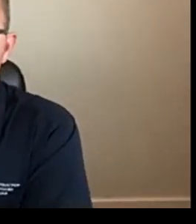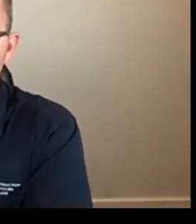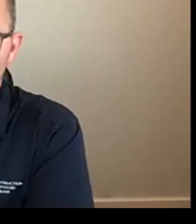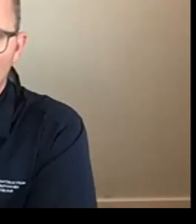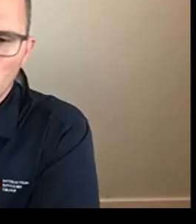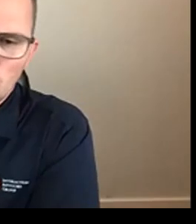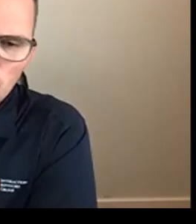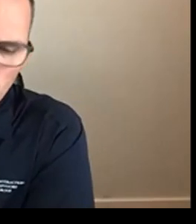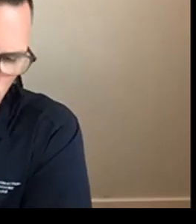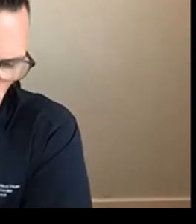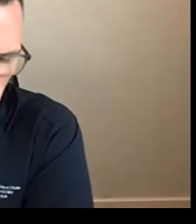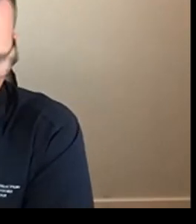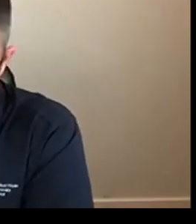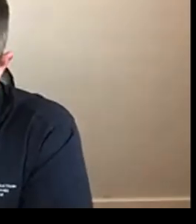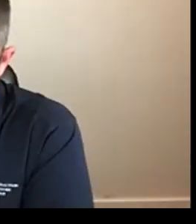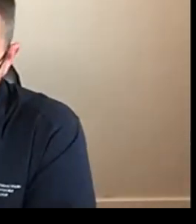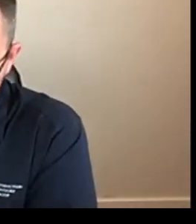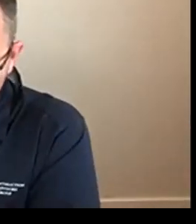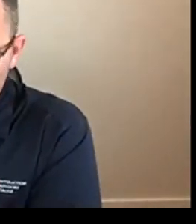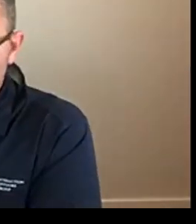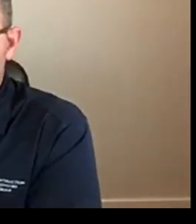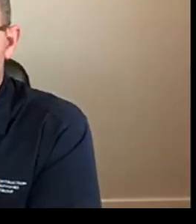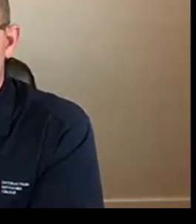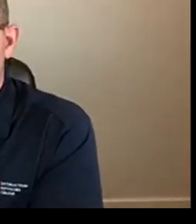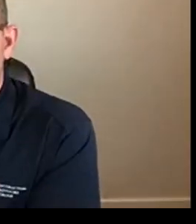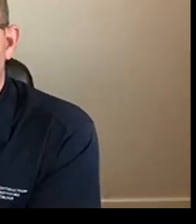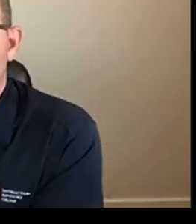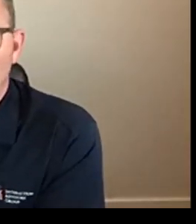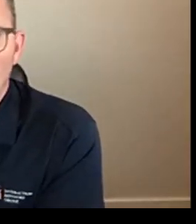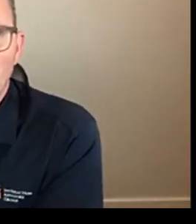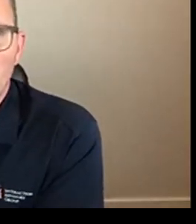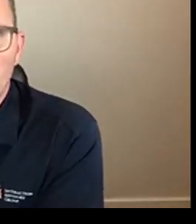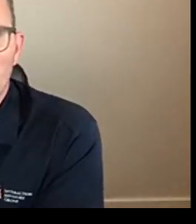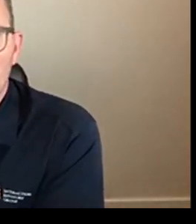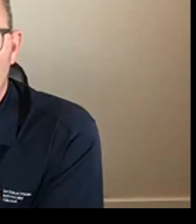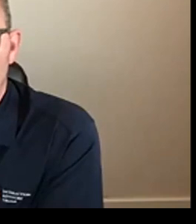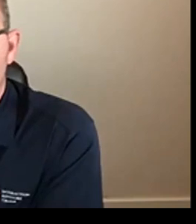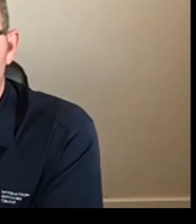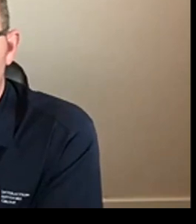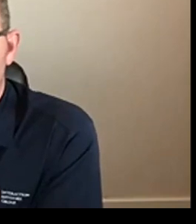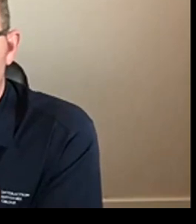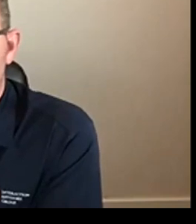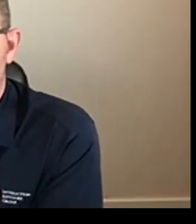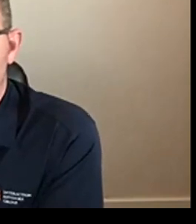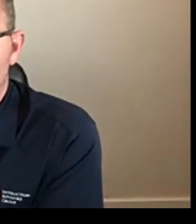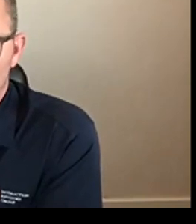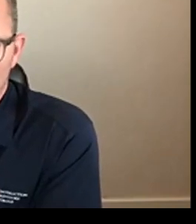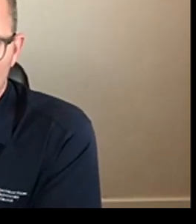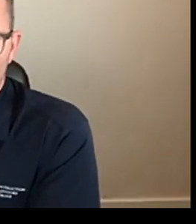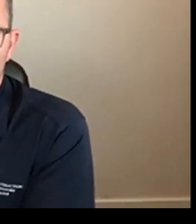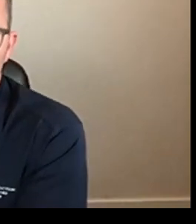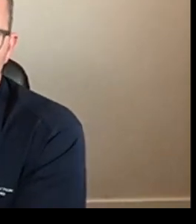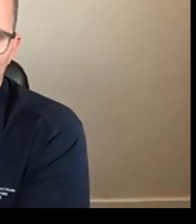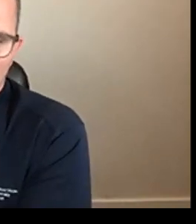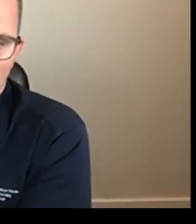and developmental disabilities Dustin's complete bio is at the link to all the presenters BIOS